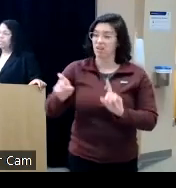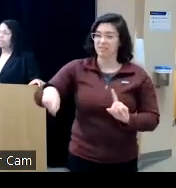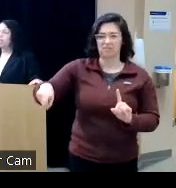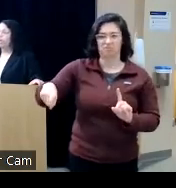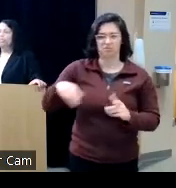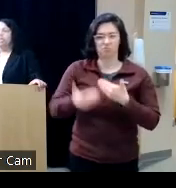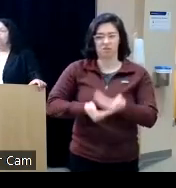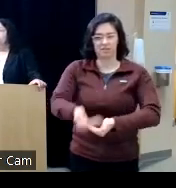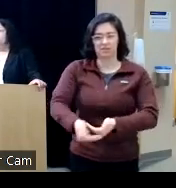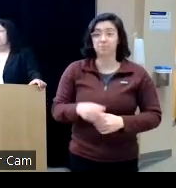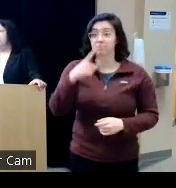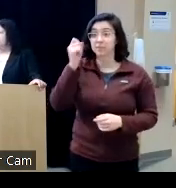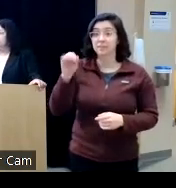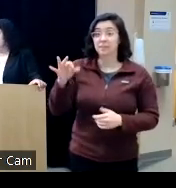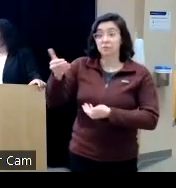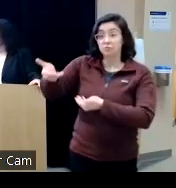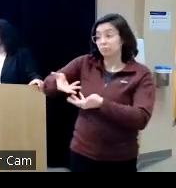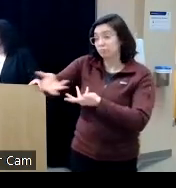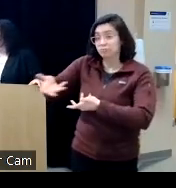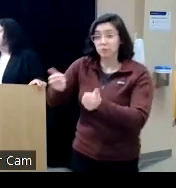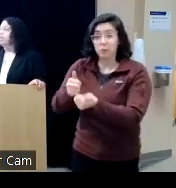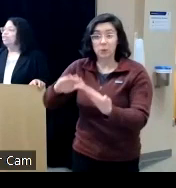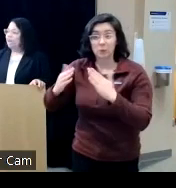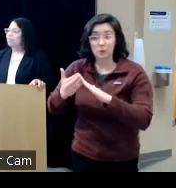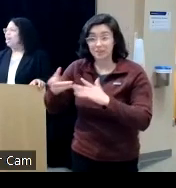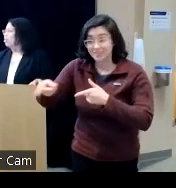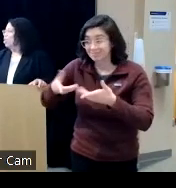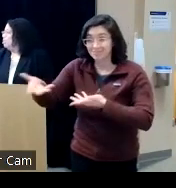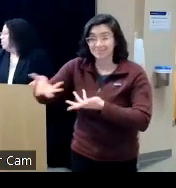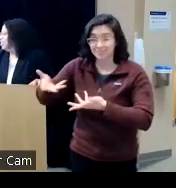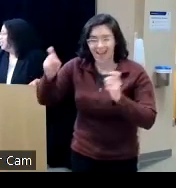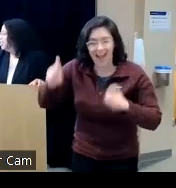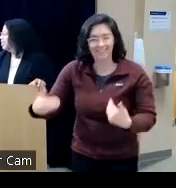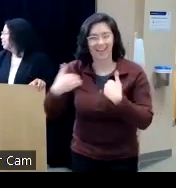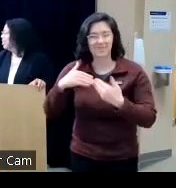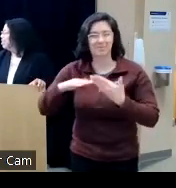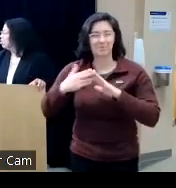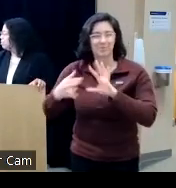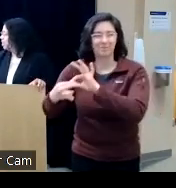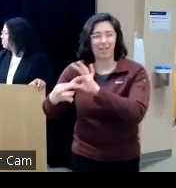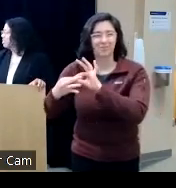process because if you're engaging in community work you have to have the community in the space